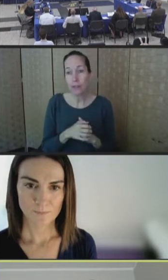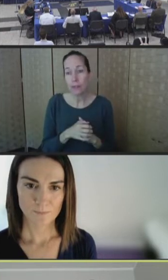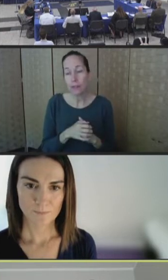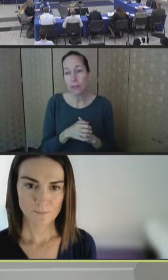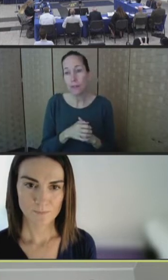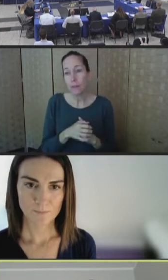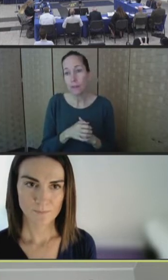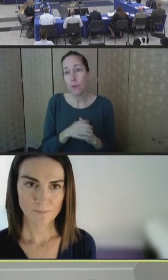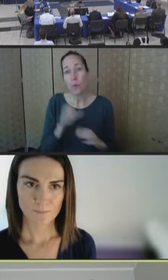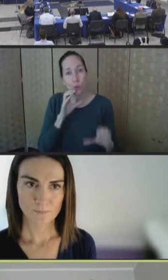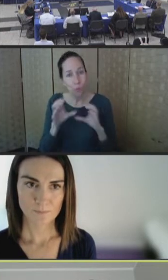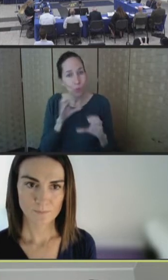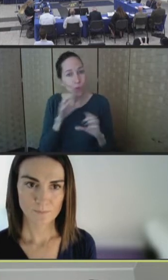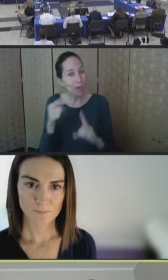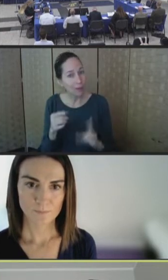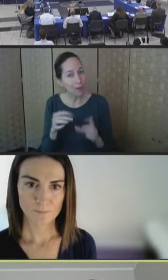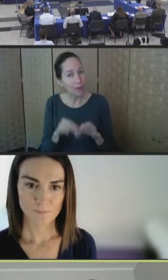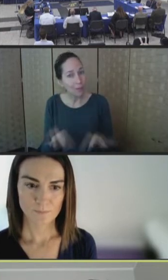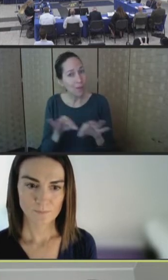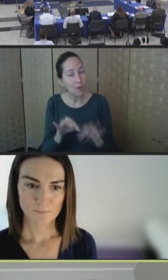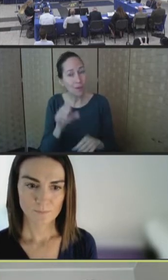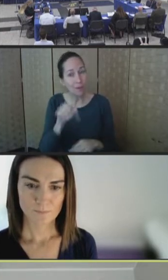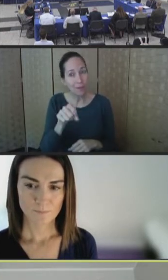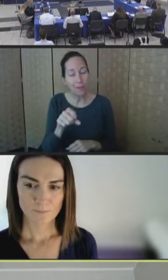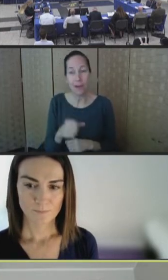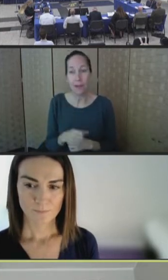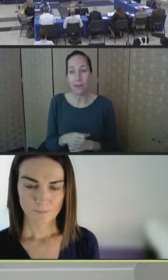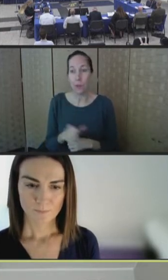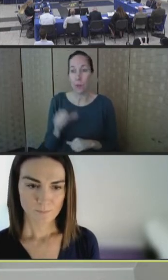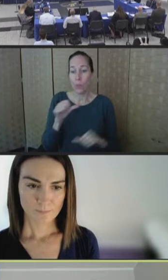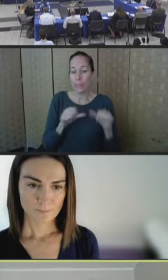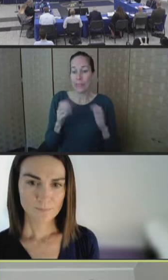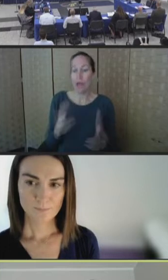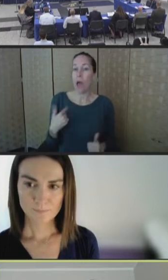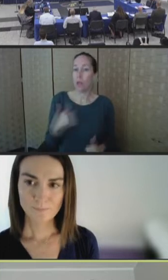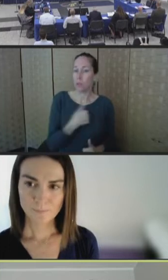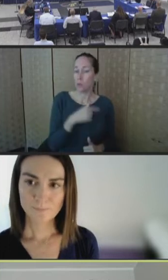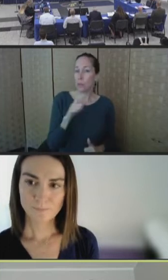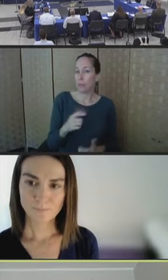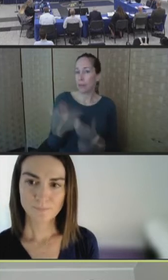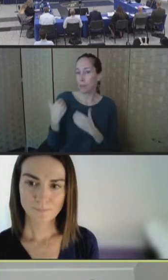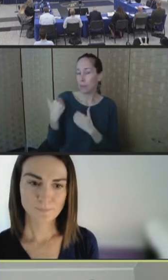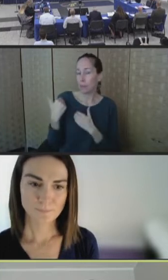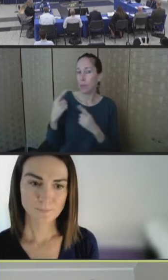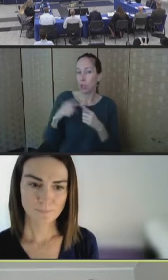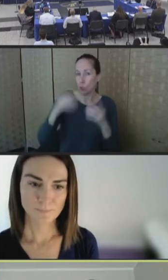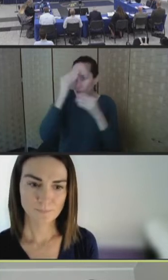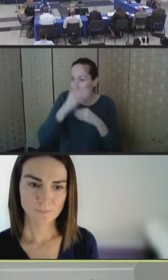as scientist, can be available to communicate our results. I think that is really important